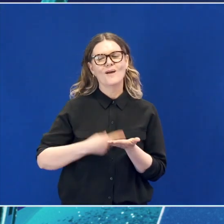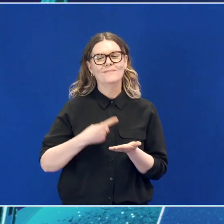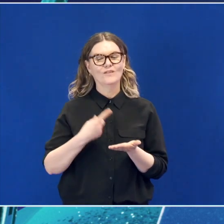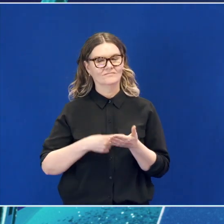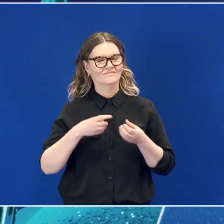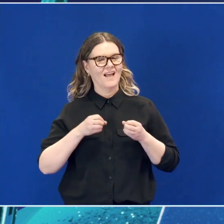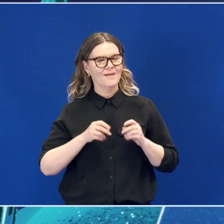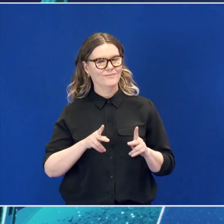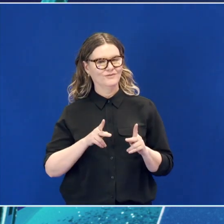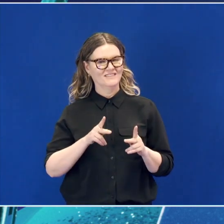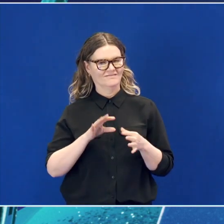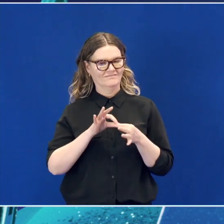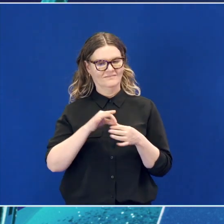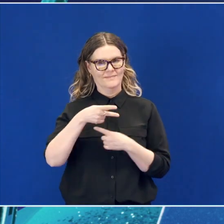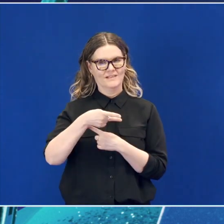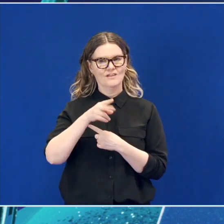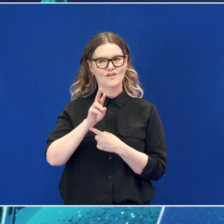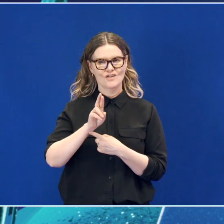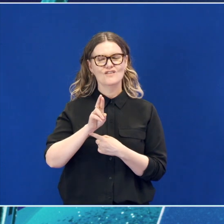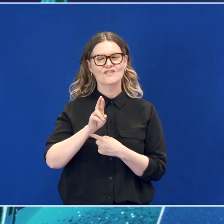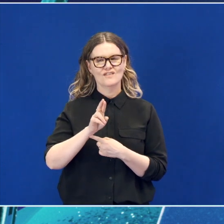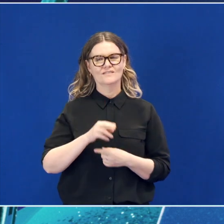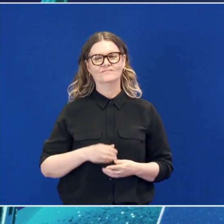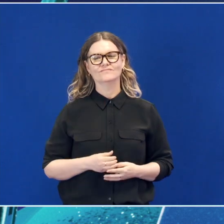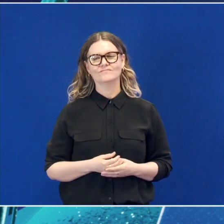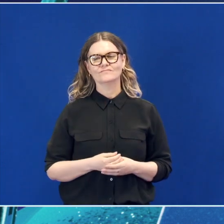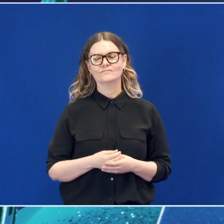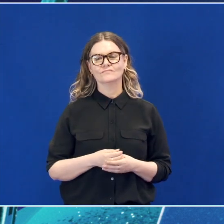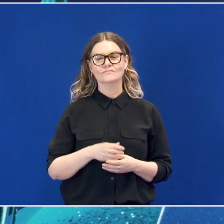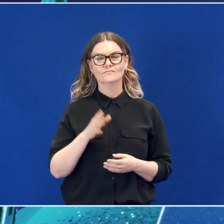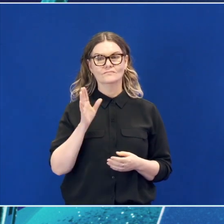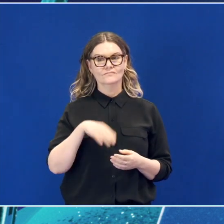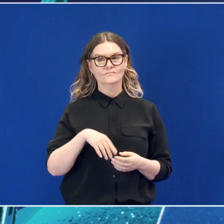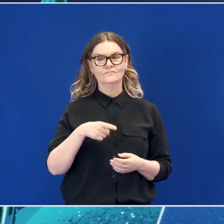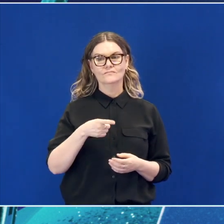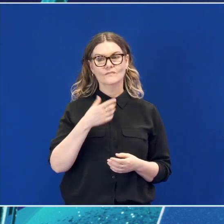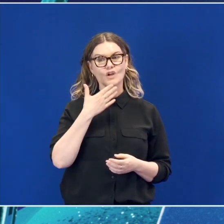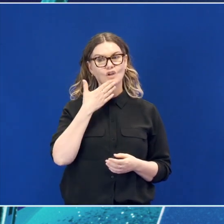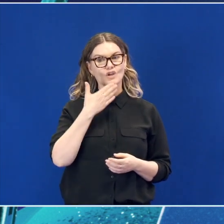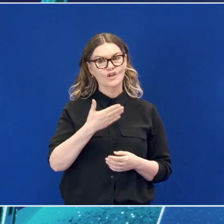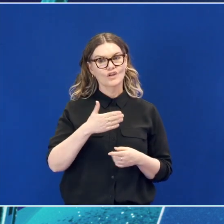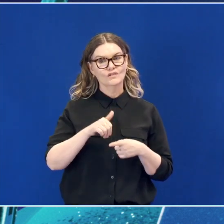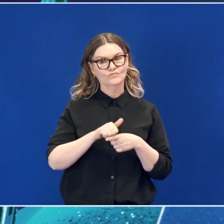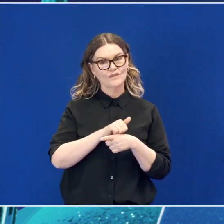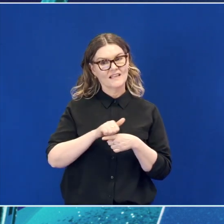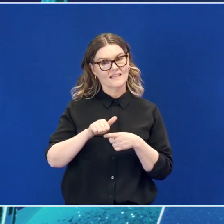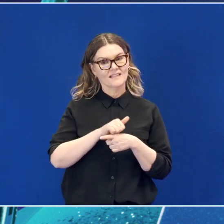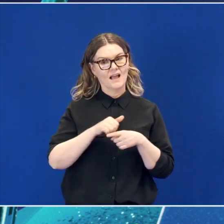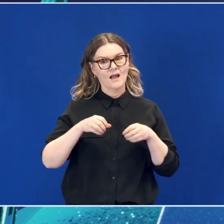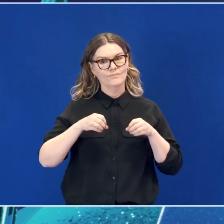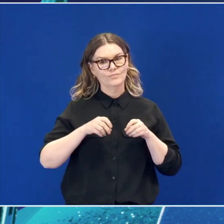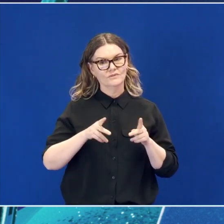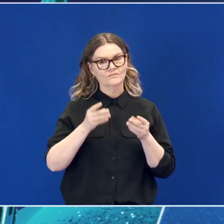and that is a just-in-time training opportunity for those developers. Because that developer can go off and say, "Okay,